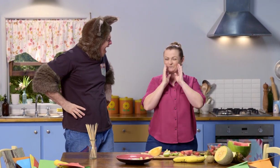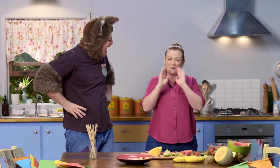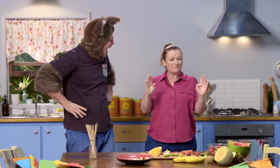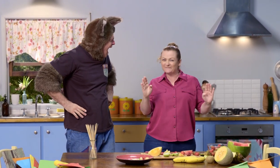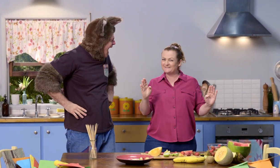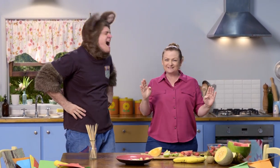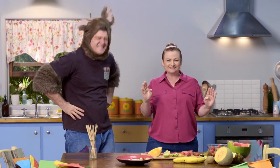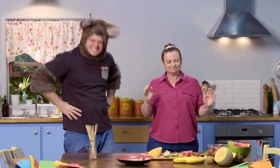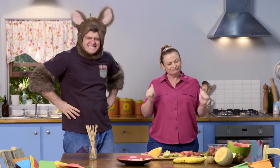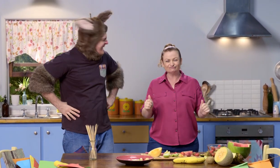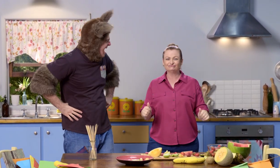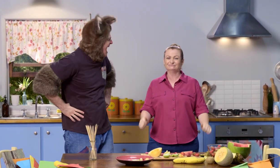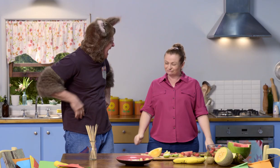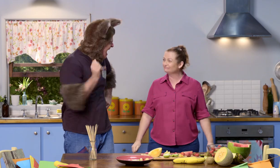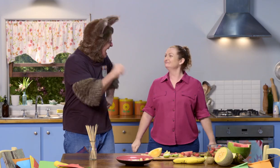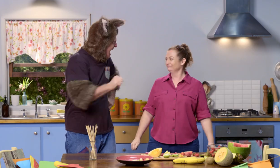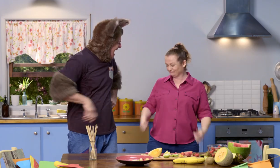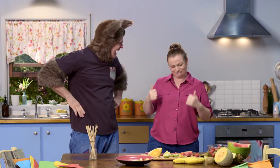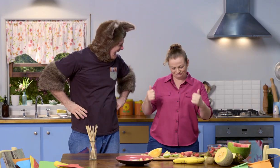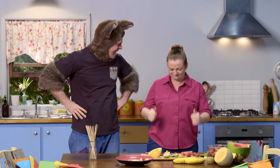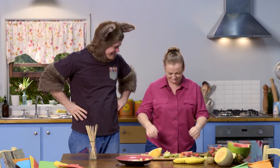Friends are really wonderful, aren't they? Yeah.